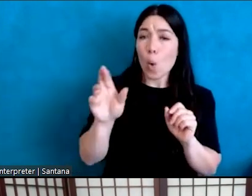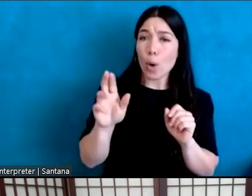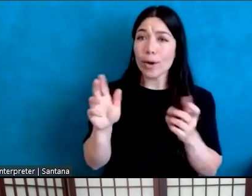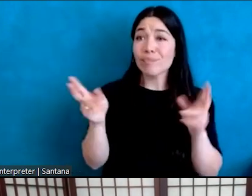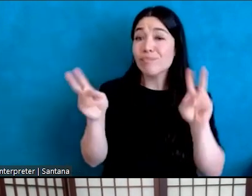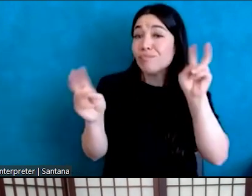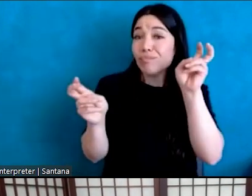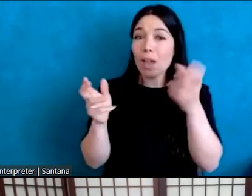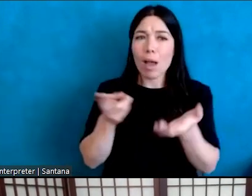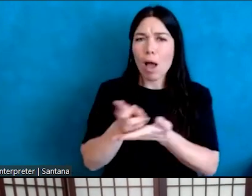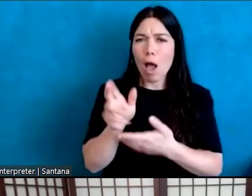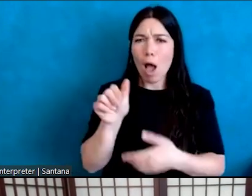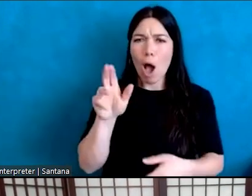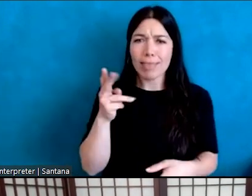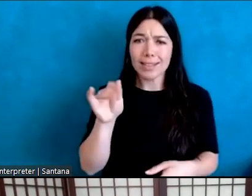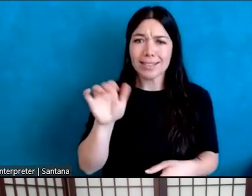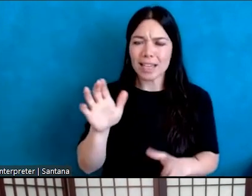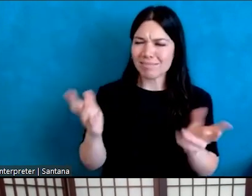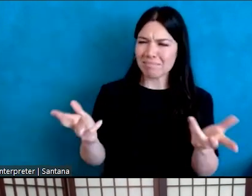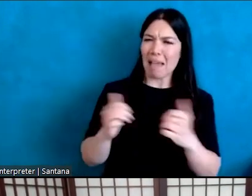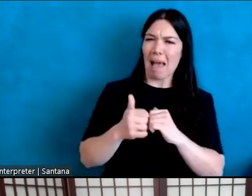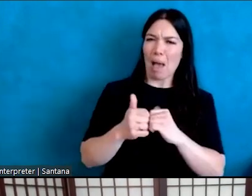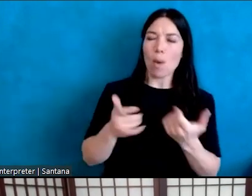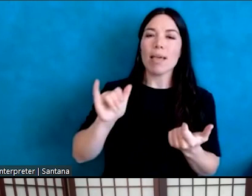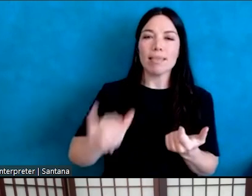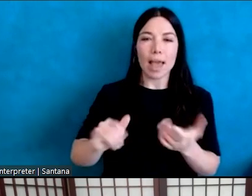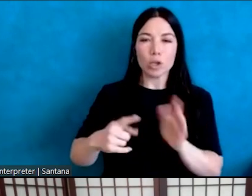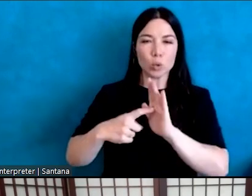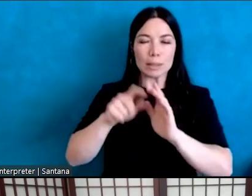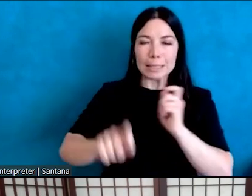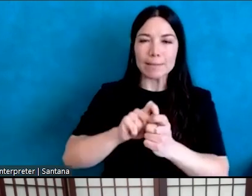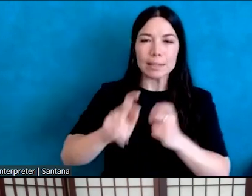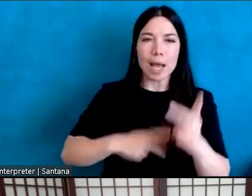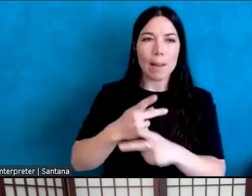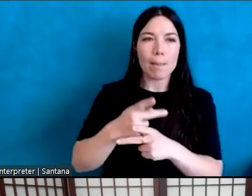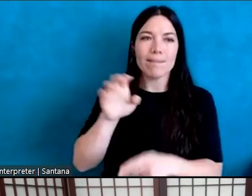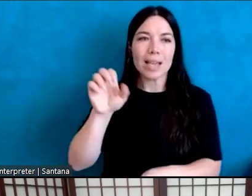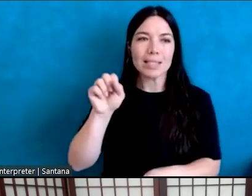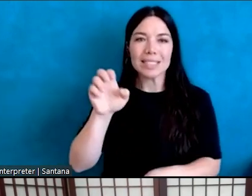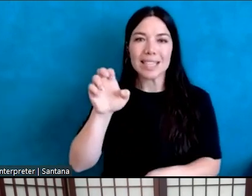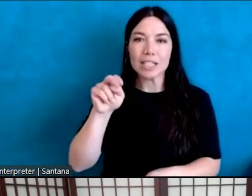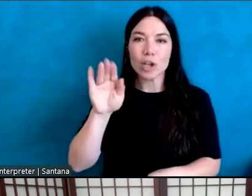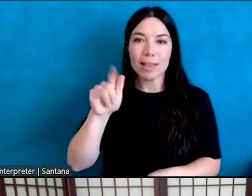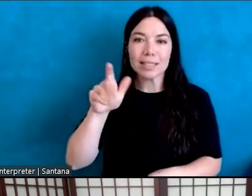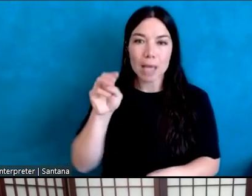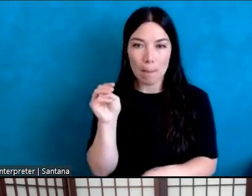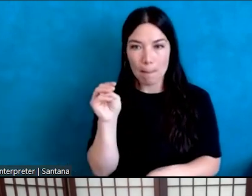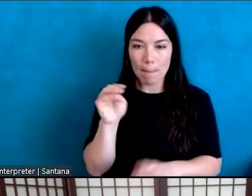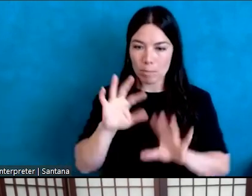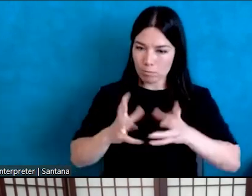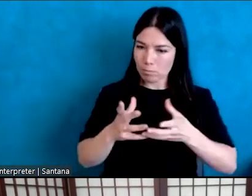This third bullet speaks to a particular brand of essentialism, in that it creates a prototype that very few, if any, people actually meet.